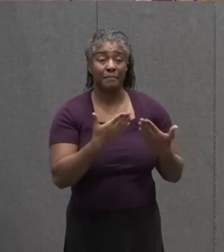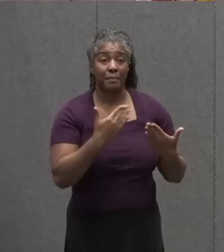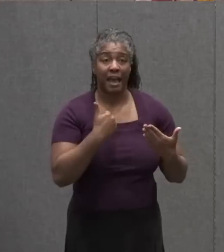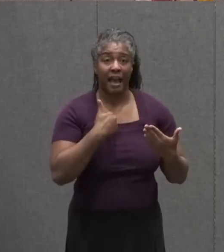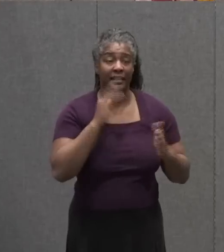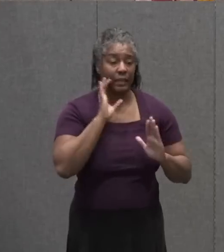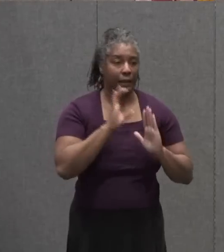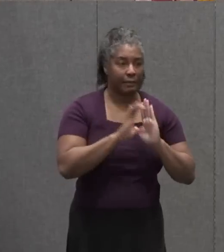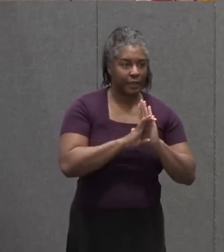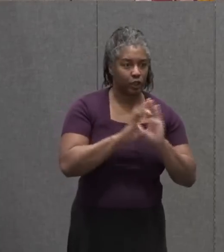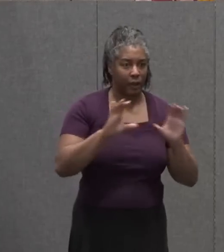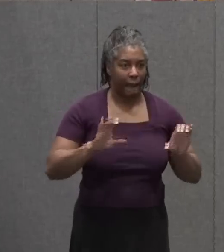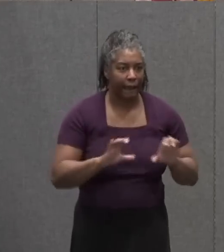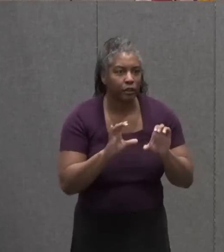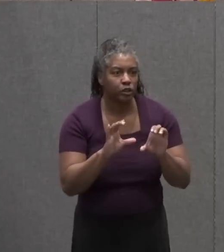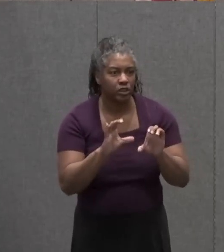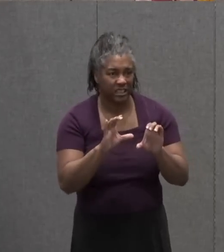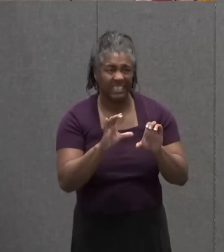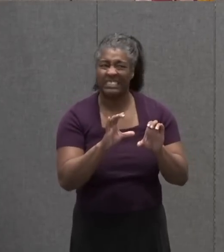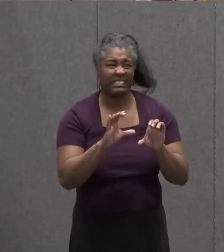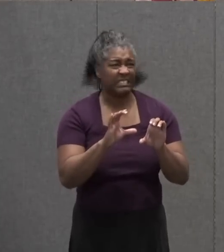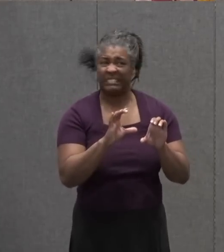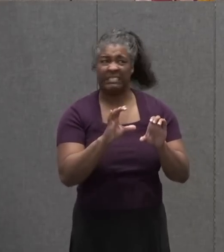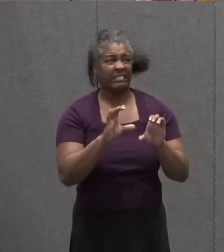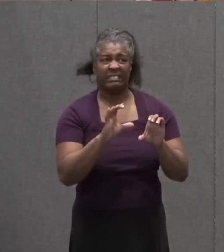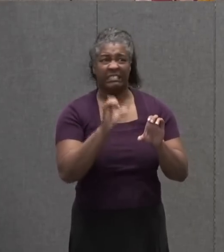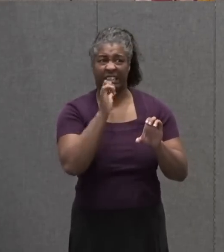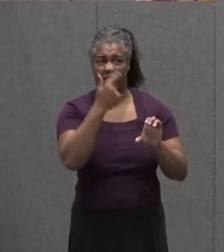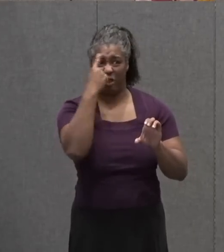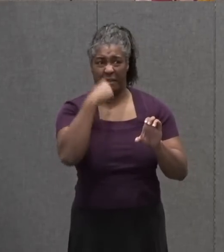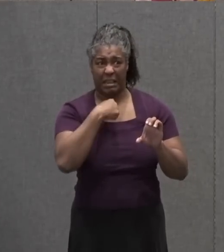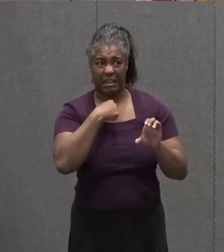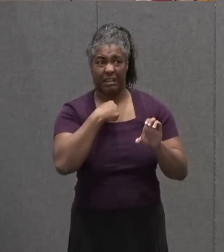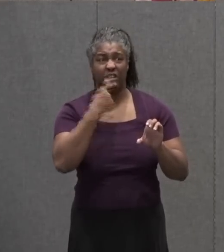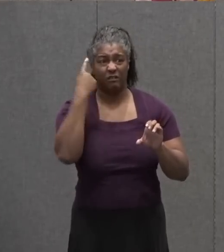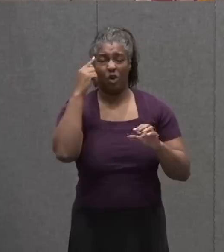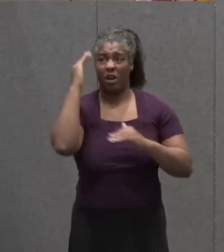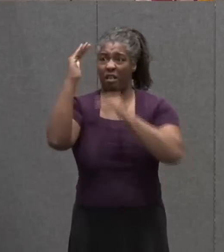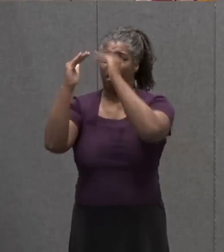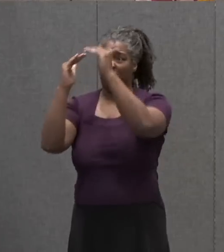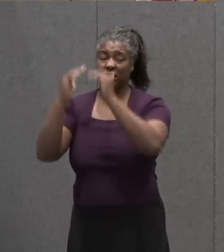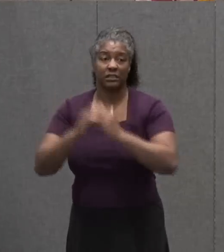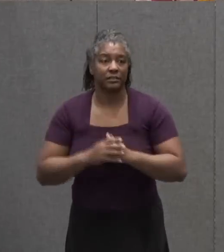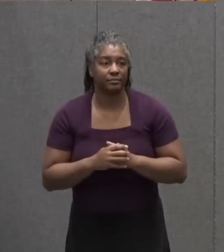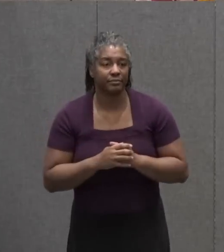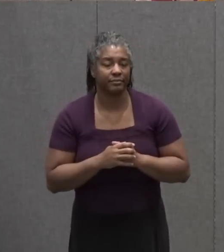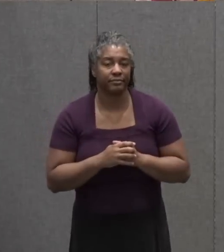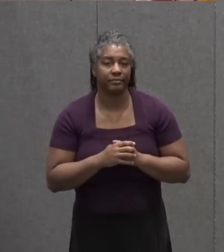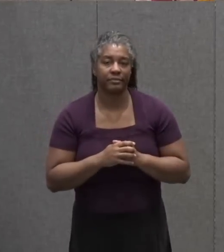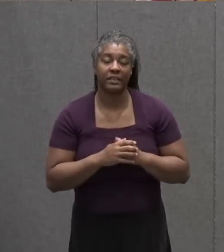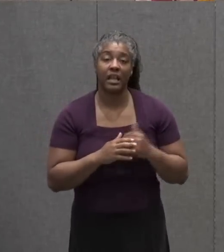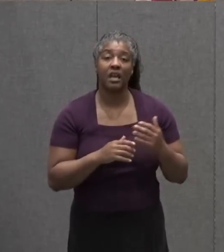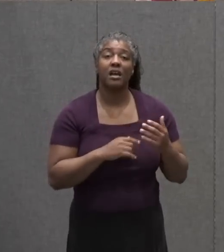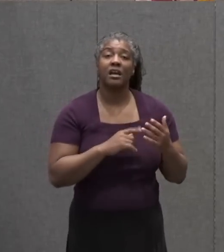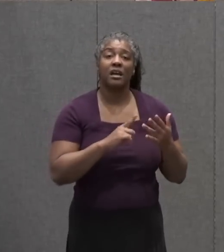Maybe it's a place that people wanna chat and that means talk to each other even if they don't know each other.